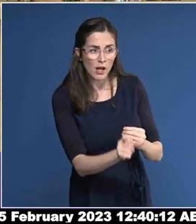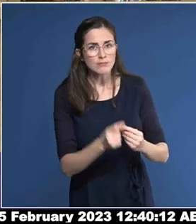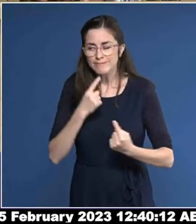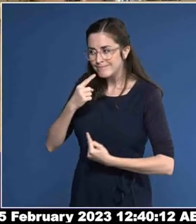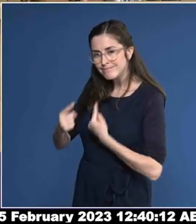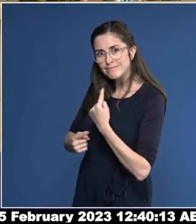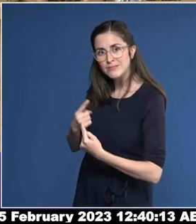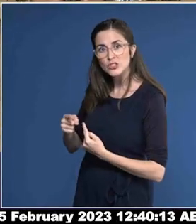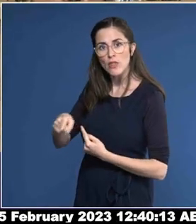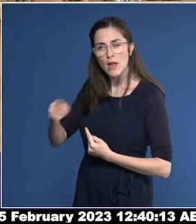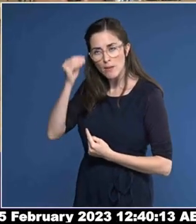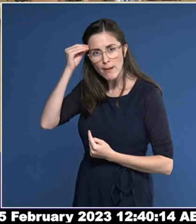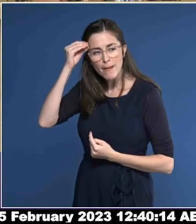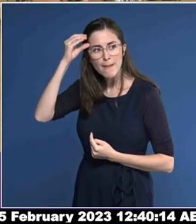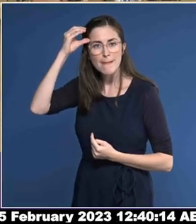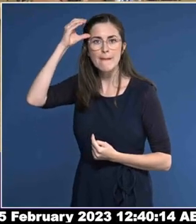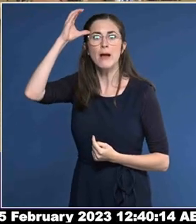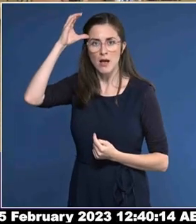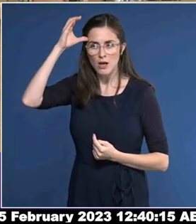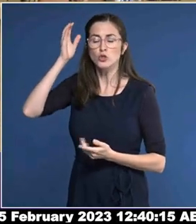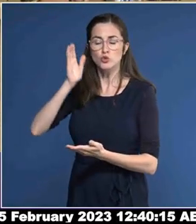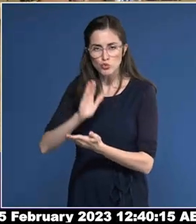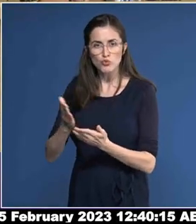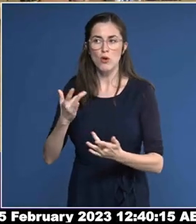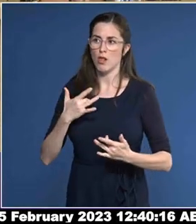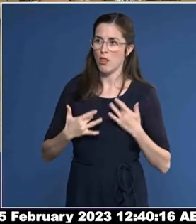them and giving them those real-life examples around when we have wins with